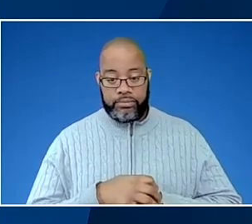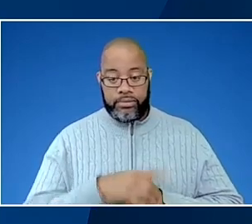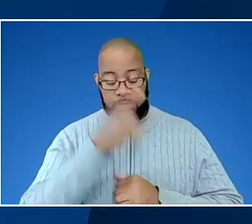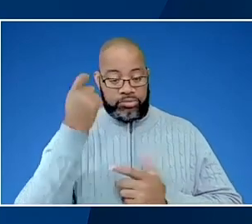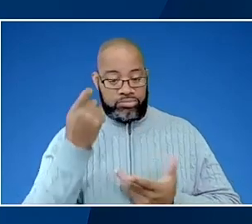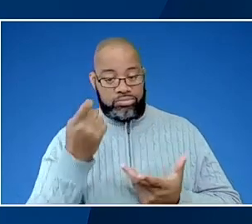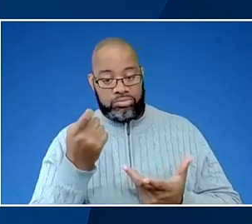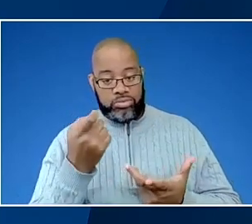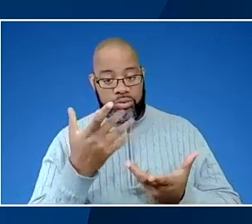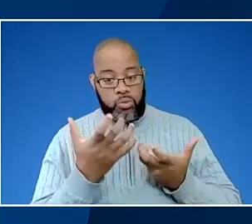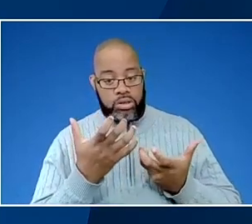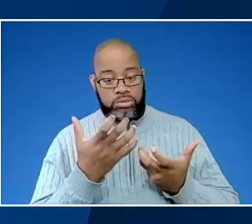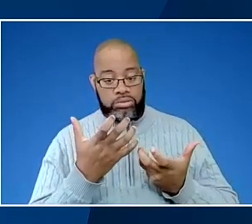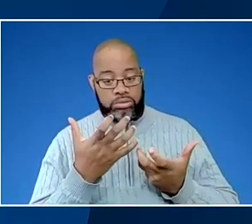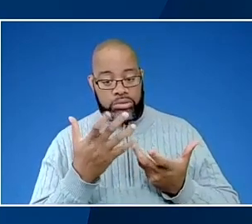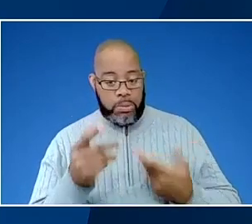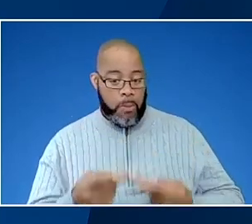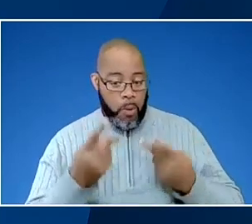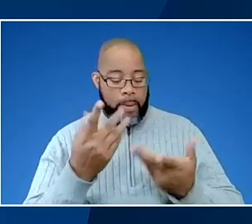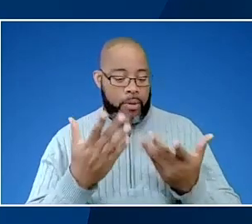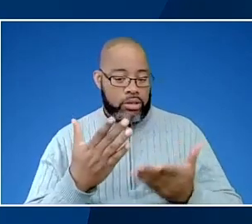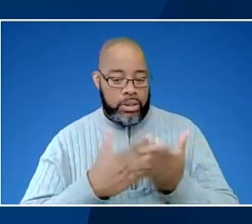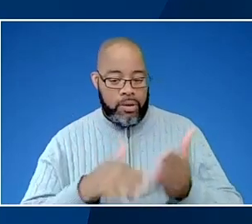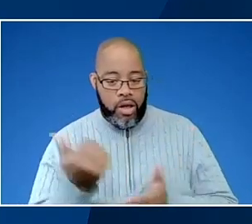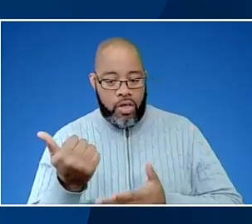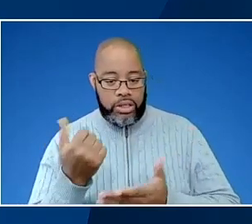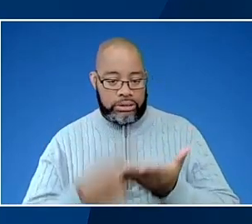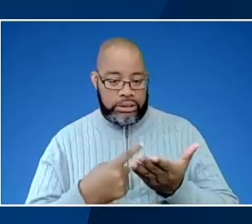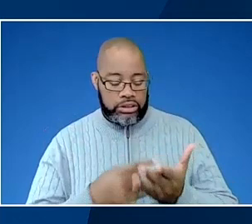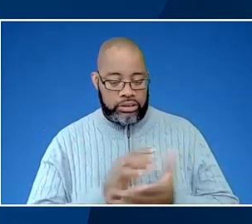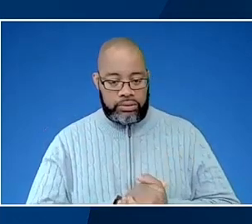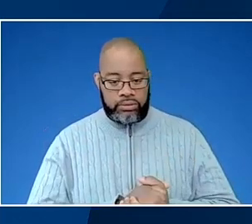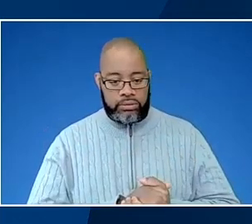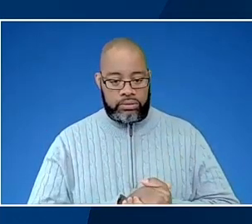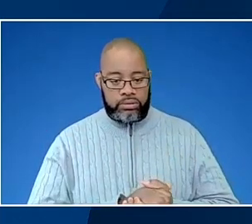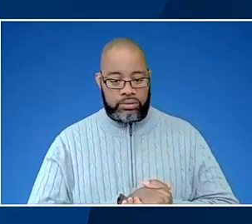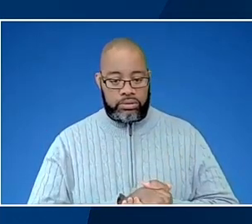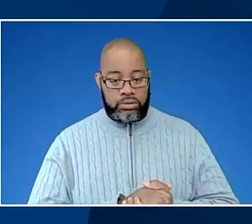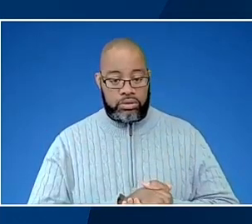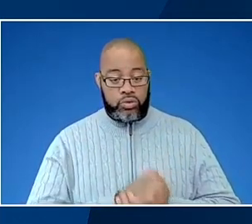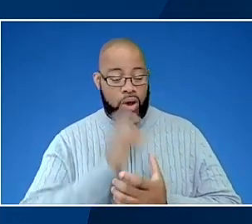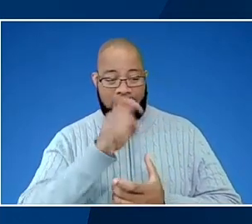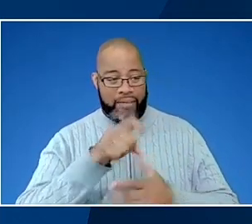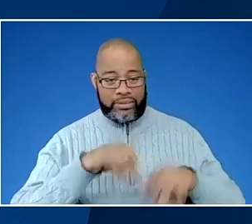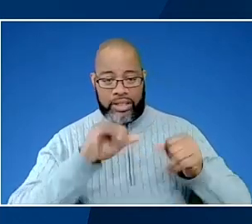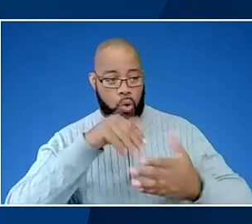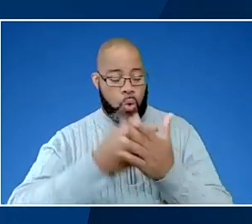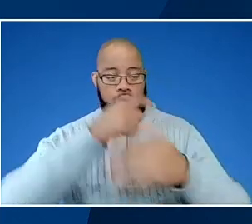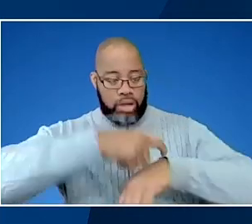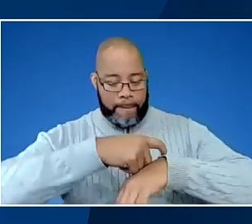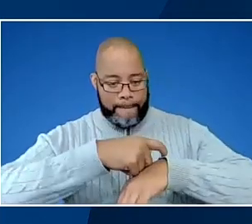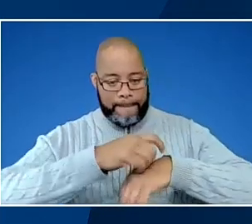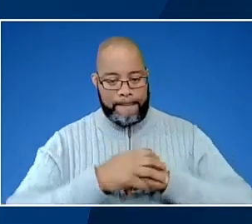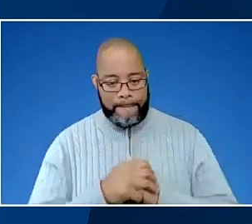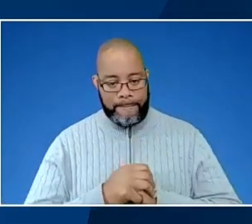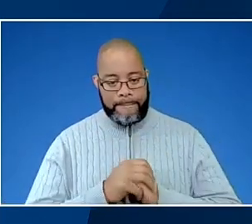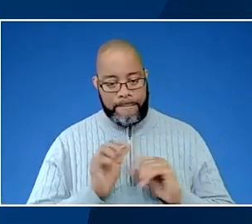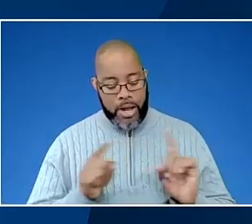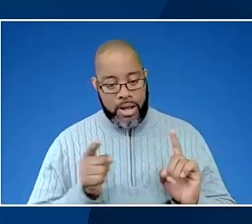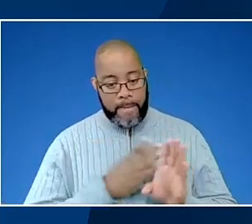proposal with maybe some other discussion items. So you don't have to take the entire time. But the main committee will be able to ask